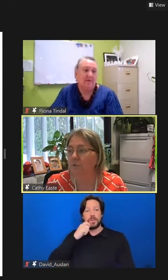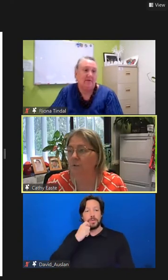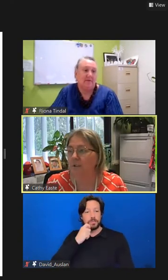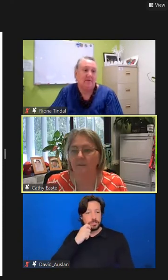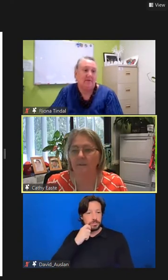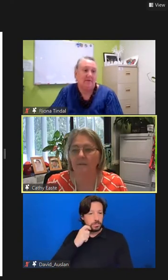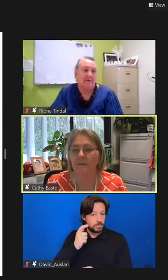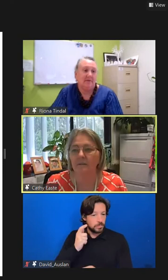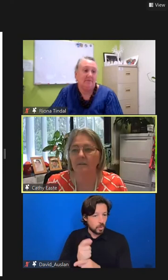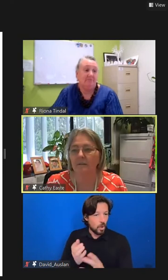through this. RIONA: